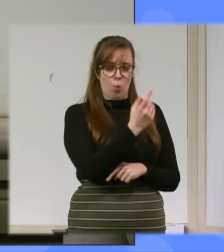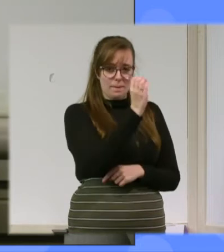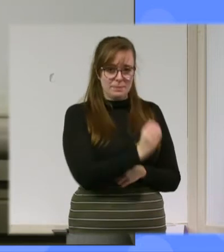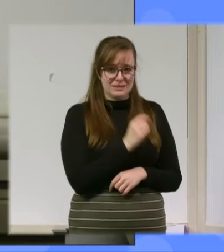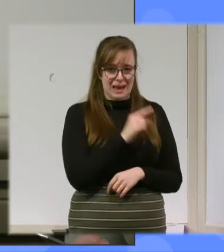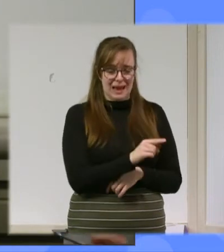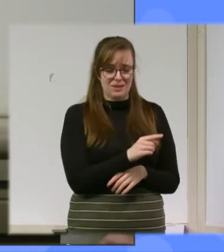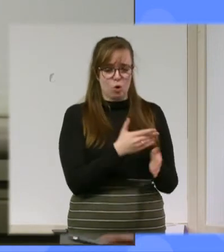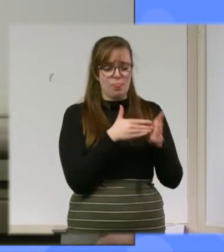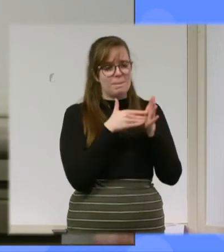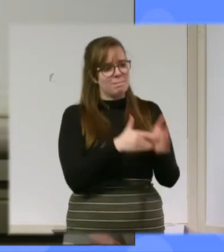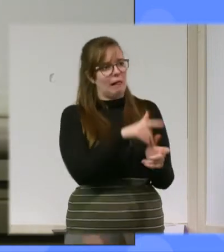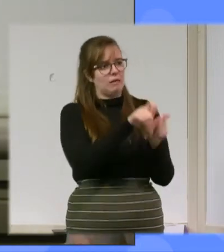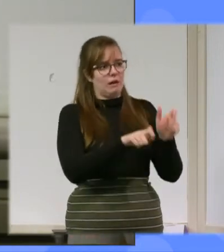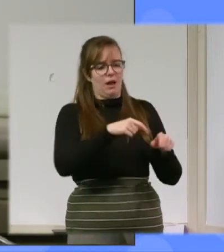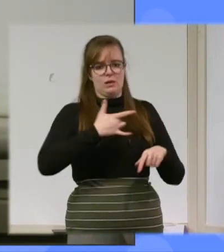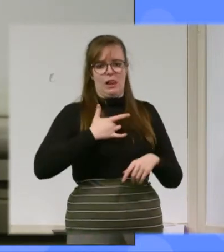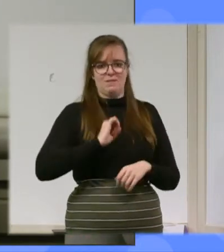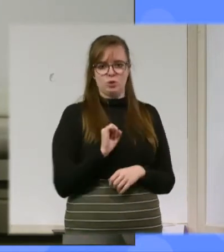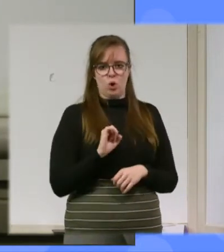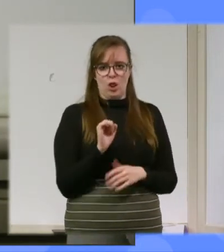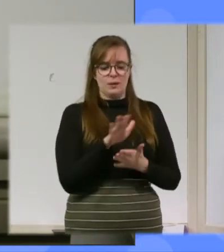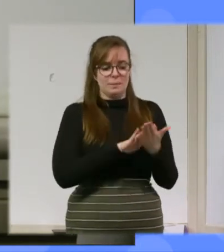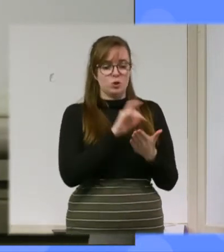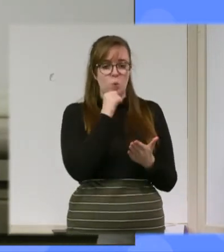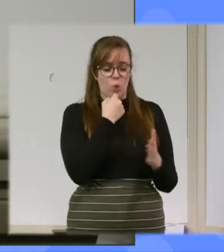the millionaires in Scotland you would bring in something like two to three